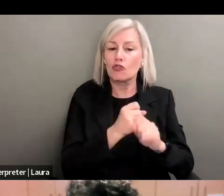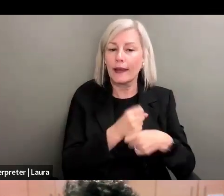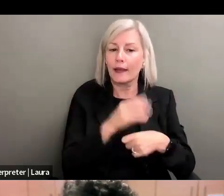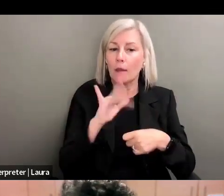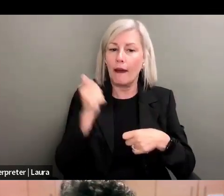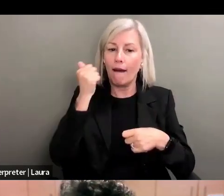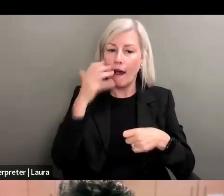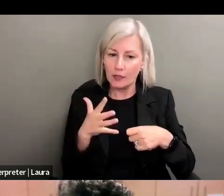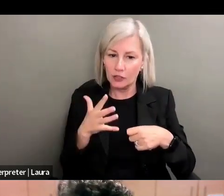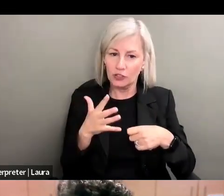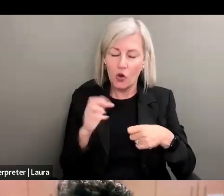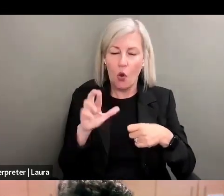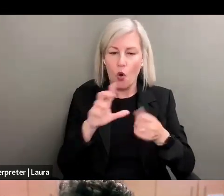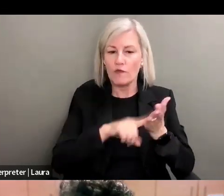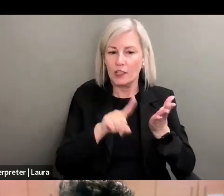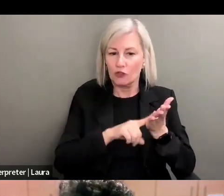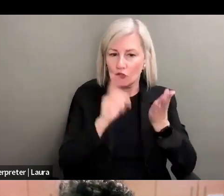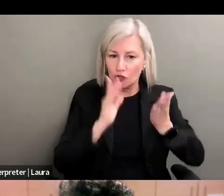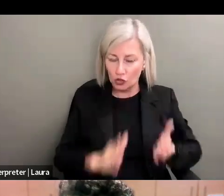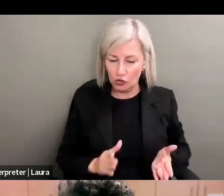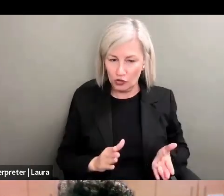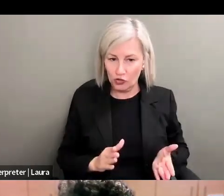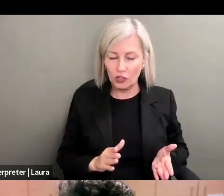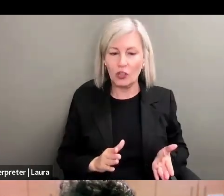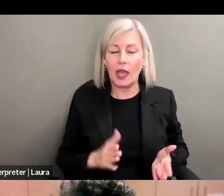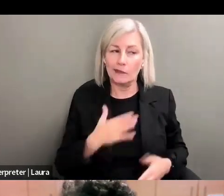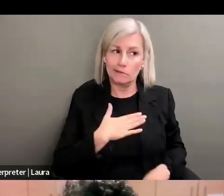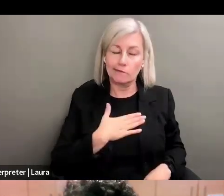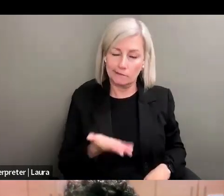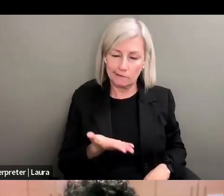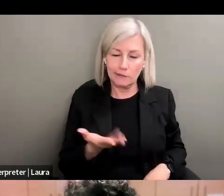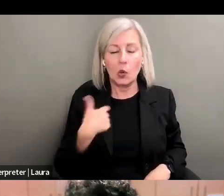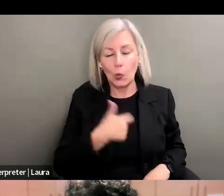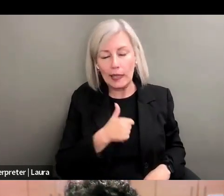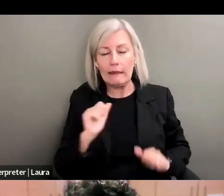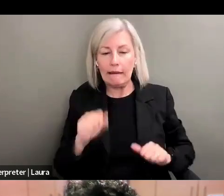or audiology researchers and admittedly we can be a little bit you